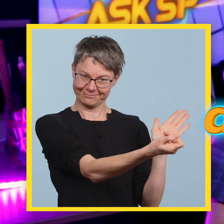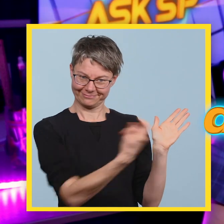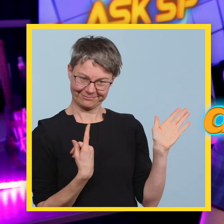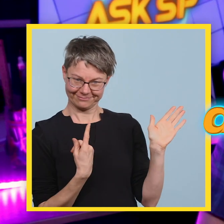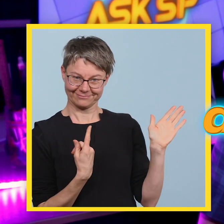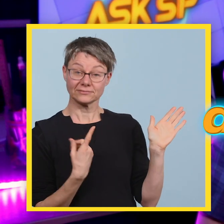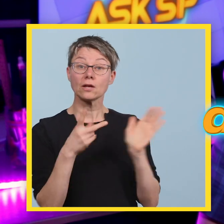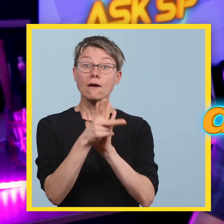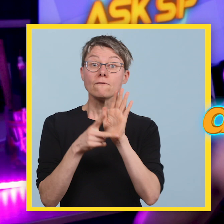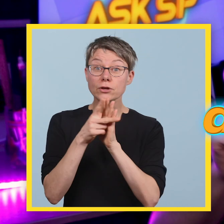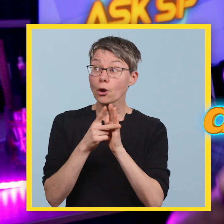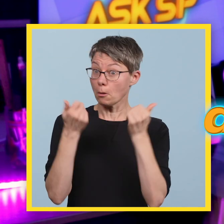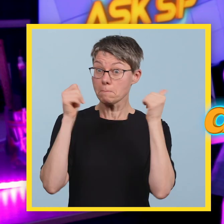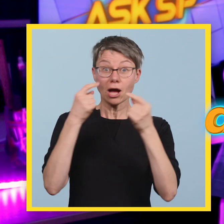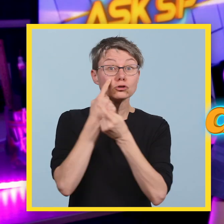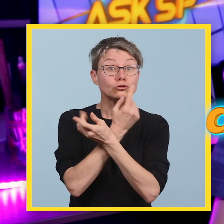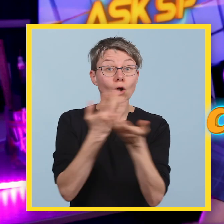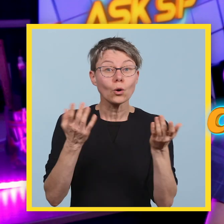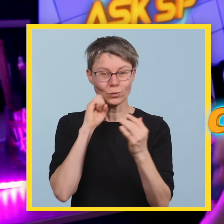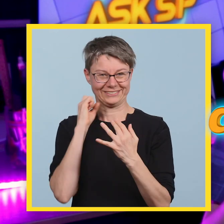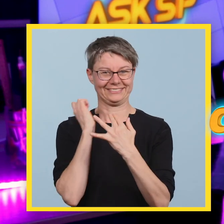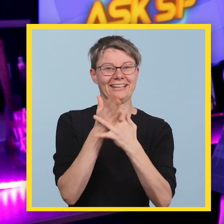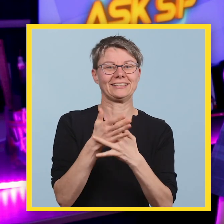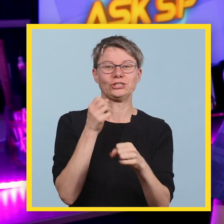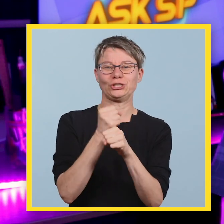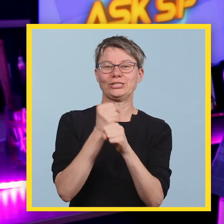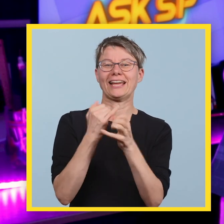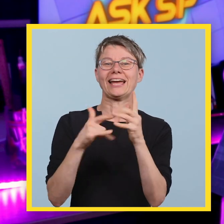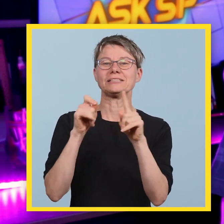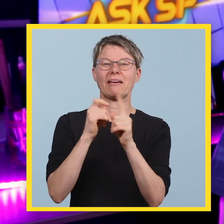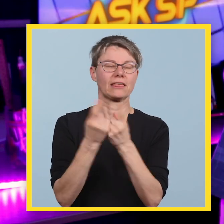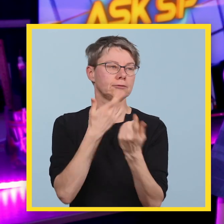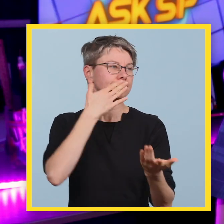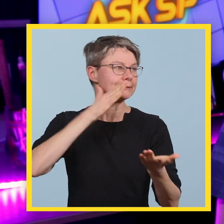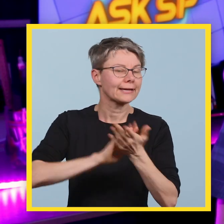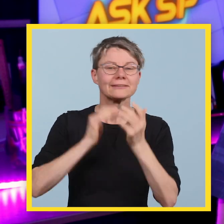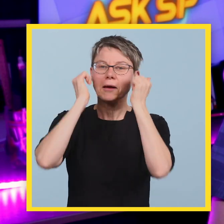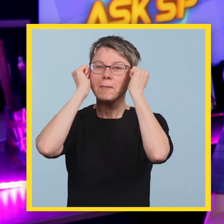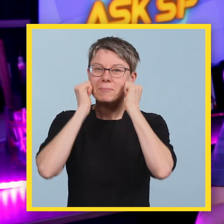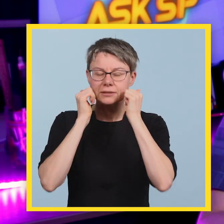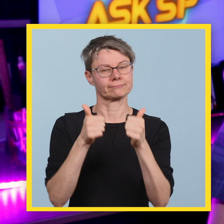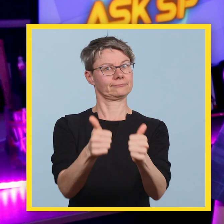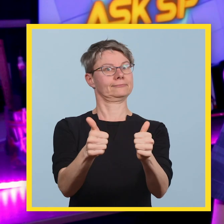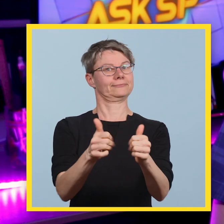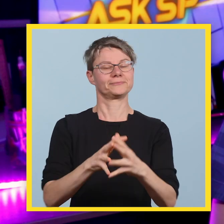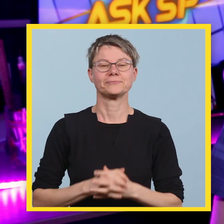And if it's a video question we use on the show, we'll send you some cool GGSP loot, like stickers and beanies and things. It's real cool.